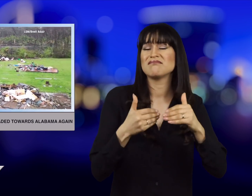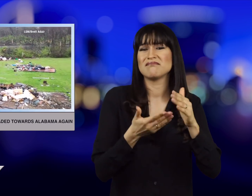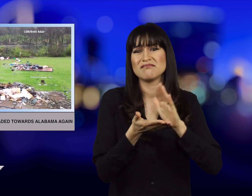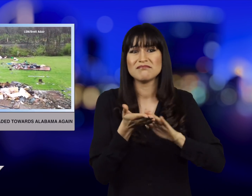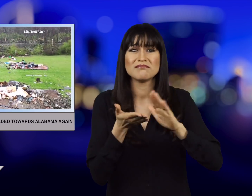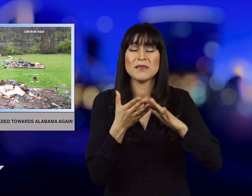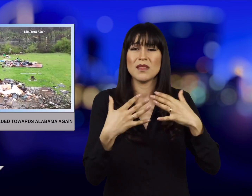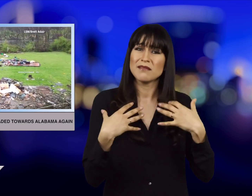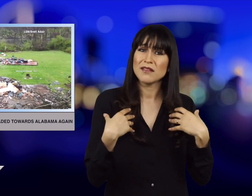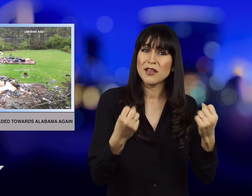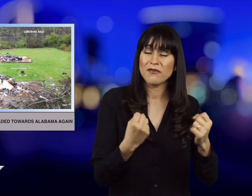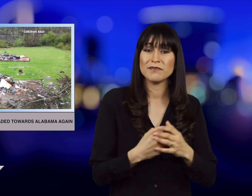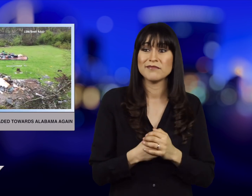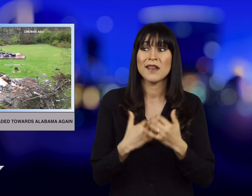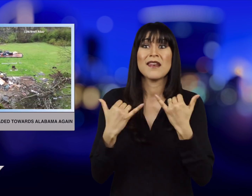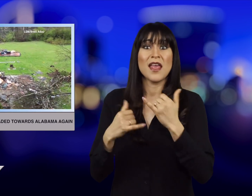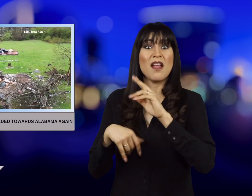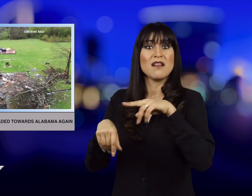that killed 23 people last weekend.